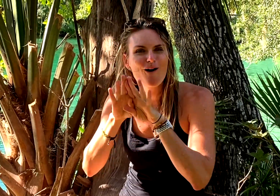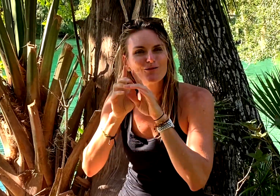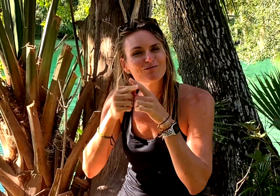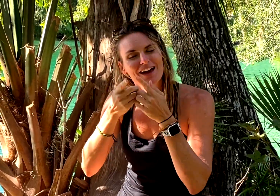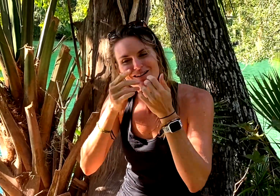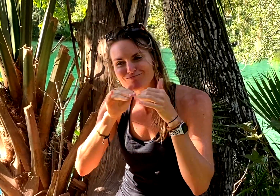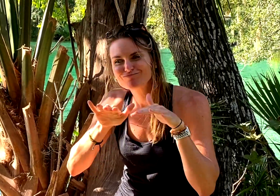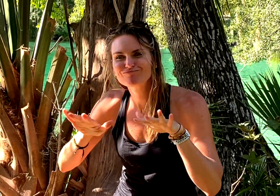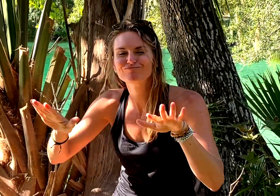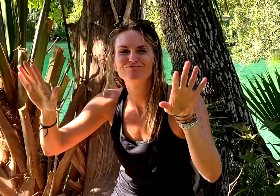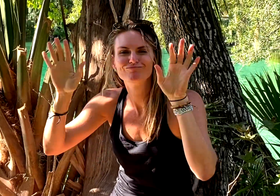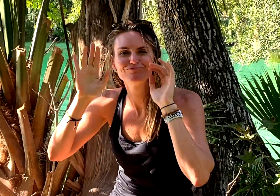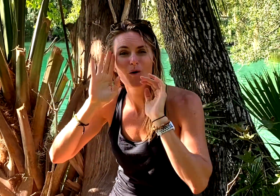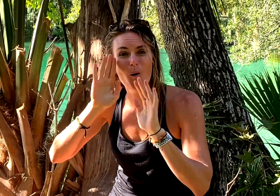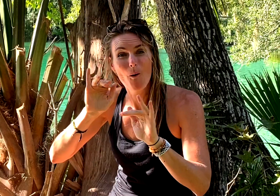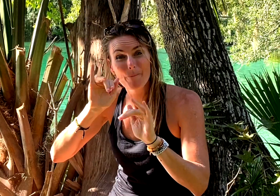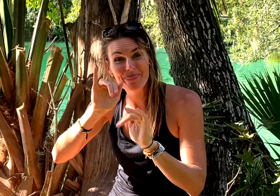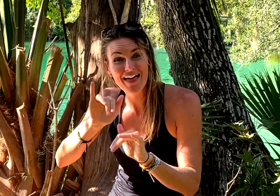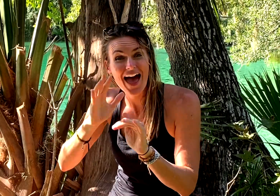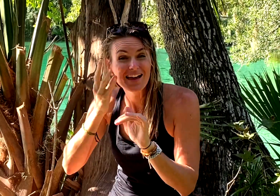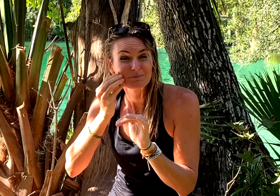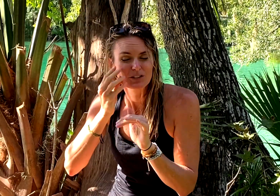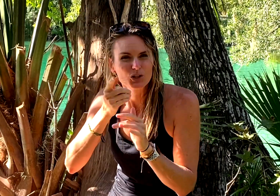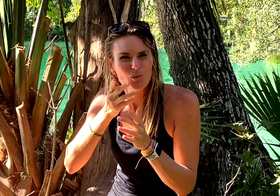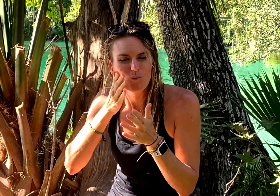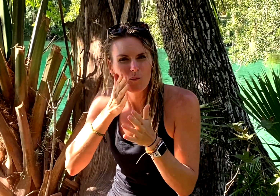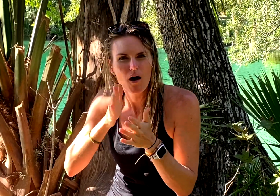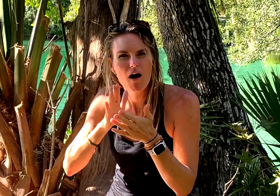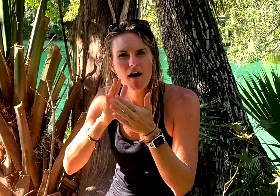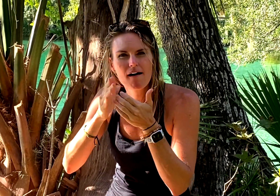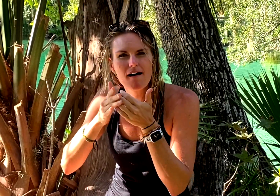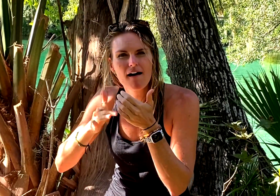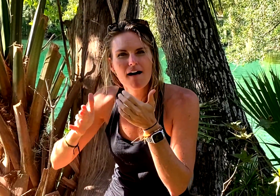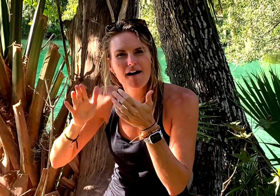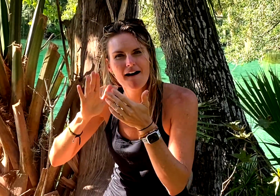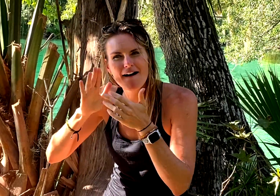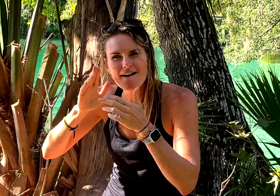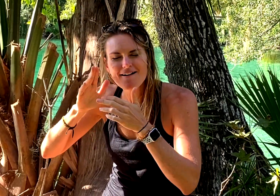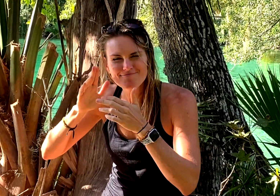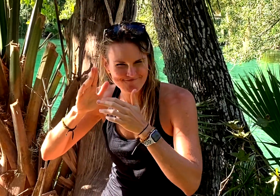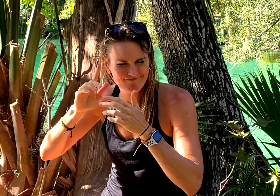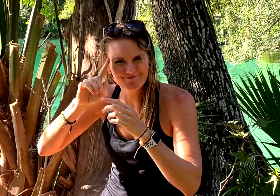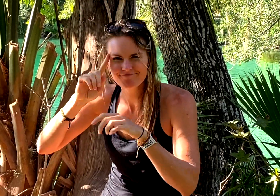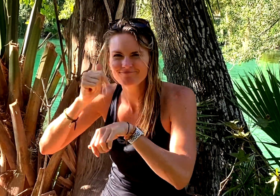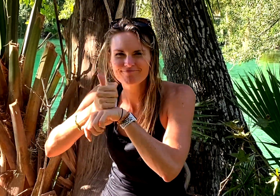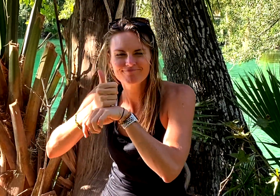Once we close, you will be on your way to a new, deeper connection with both Nature